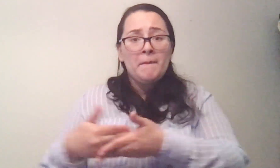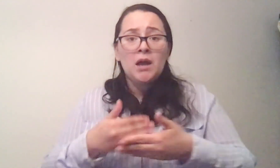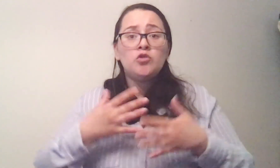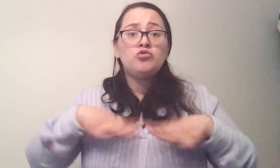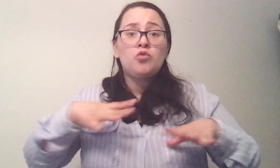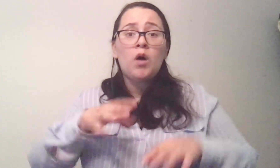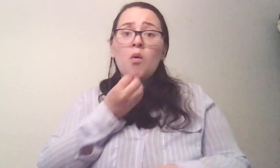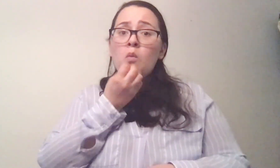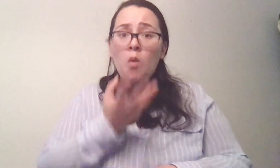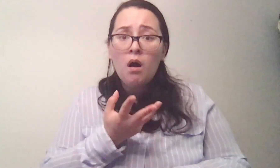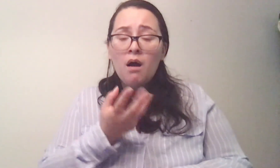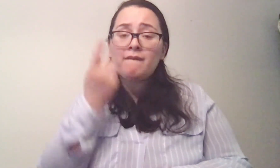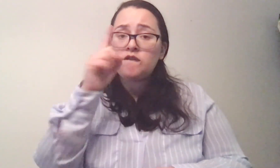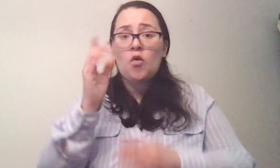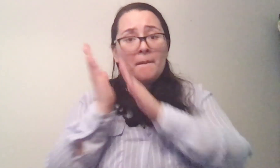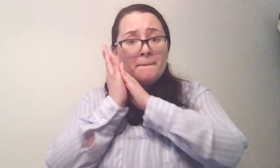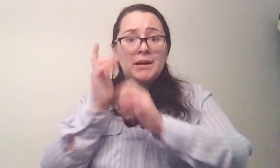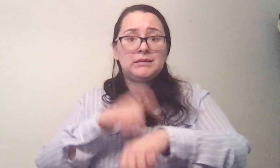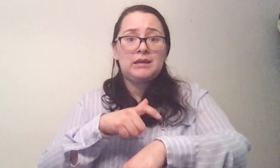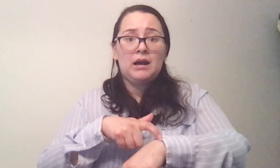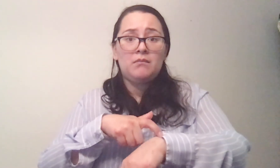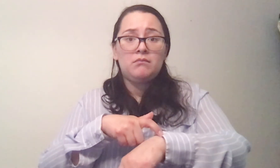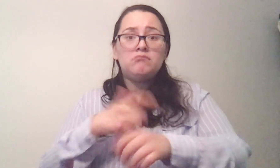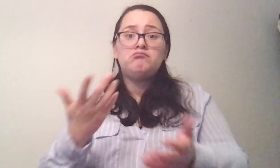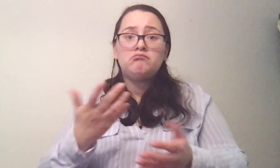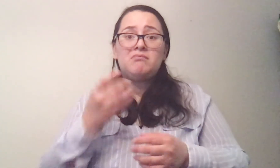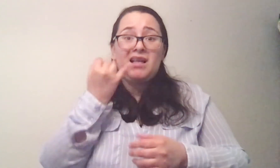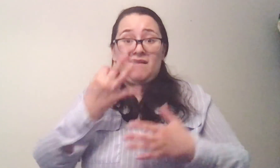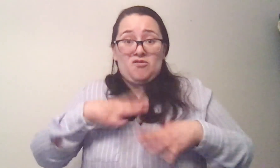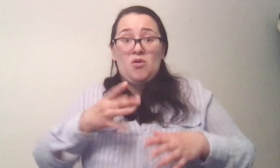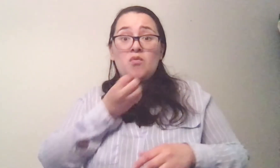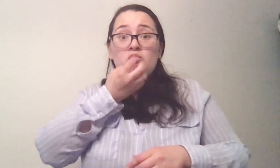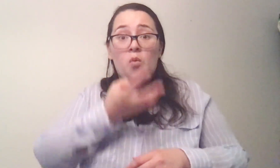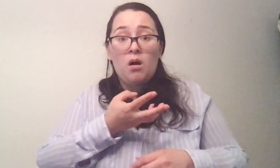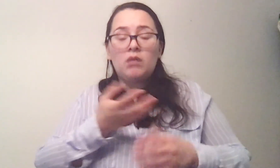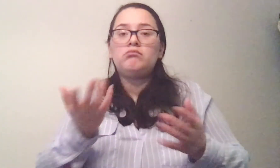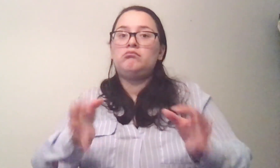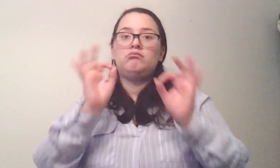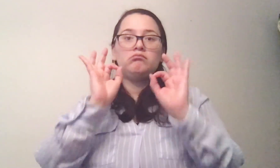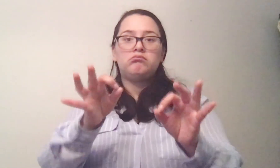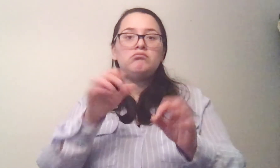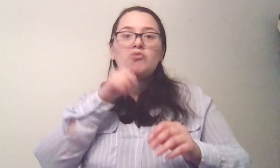baby is dressed warm for bed time. If they are dressed warm, that's perfect, don't need a blanket.